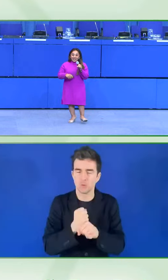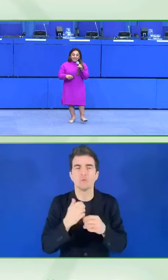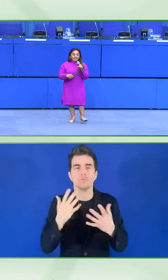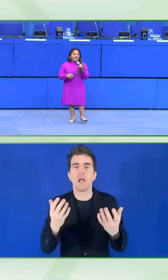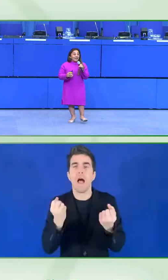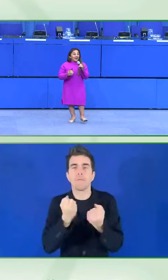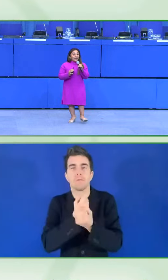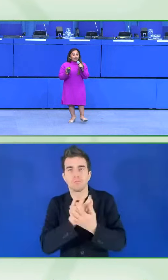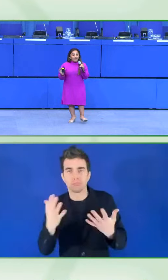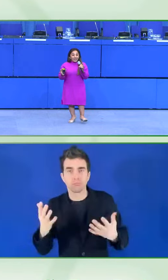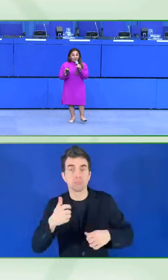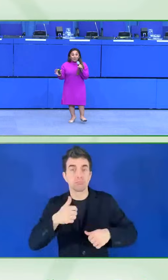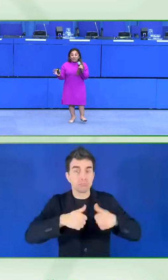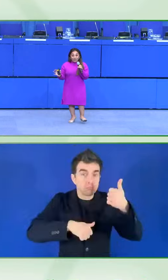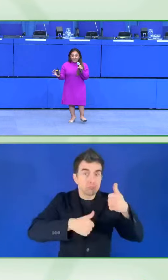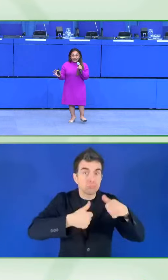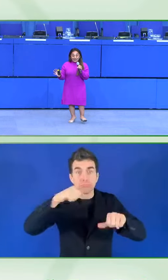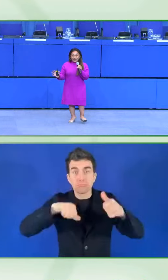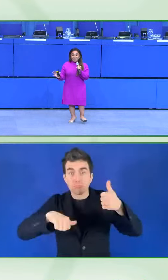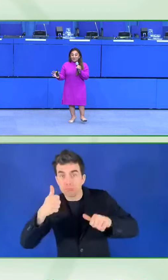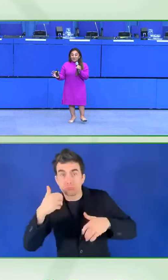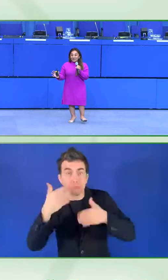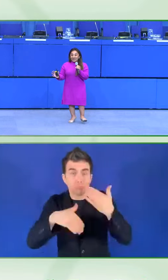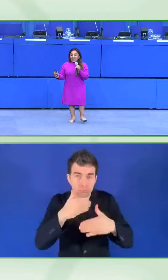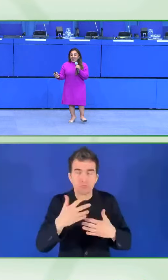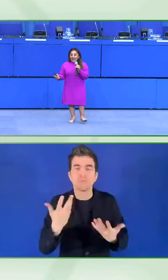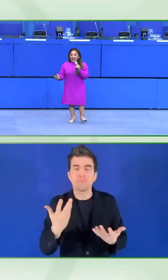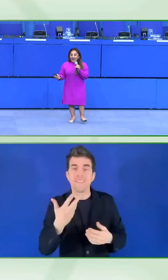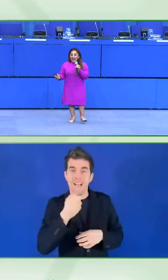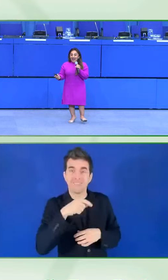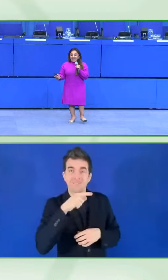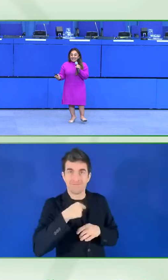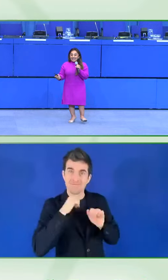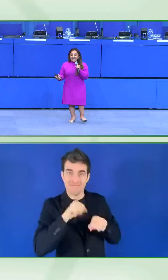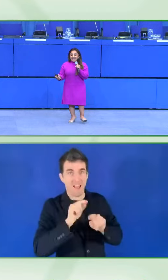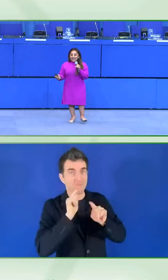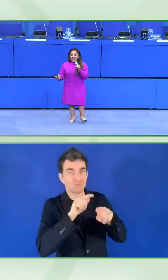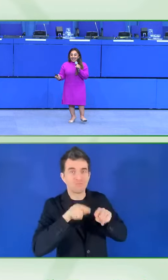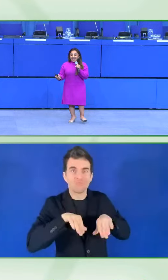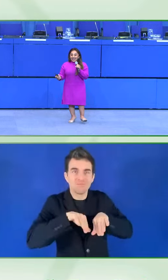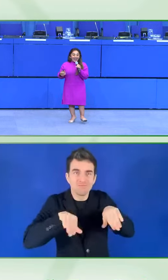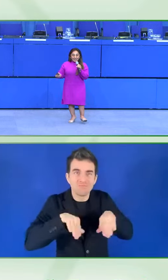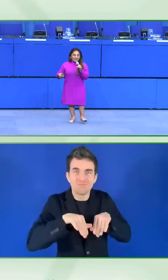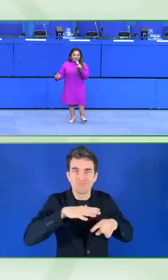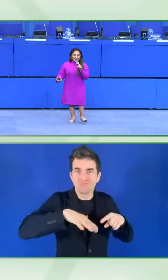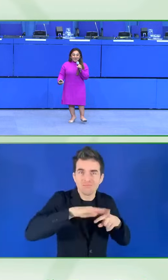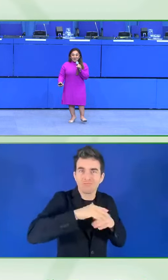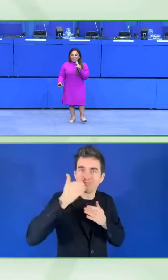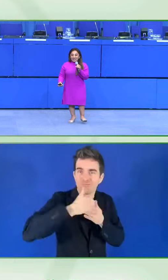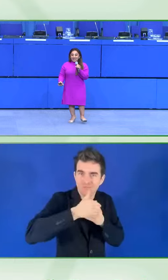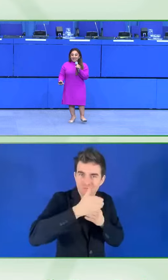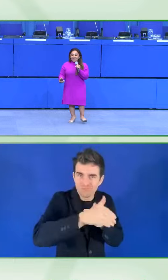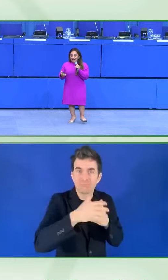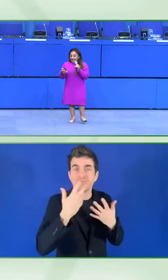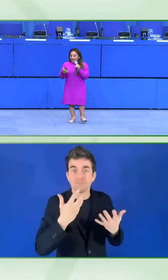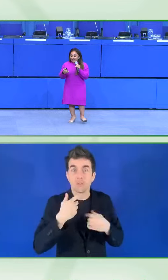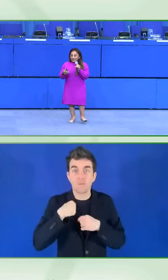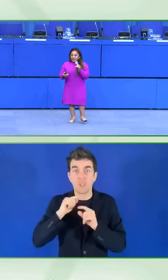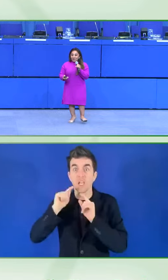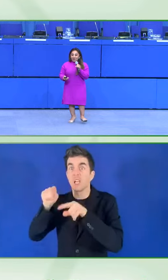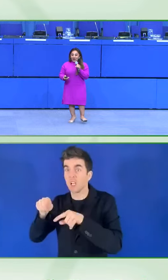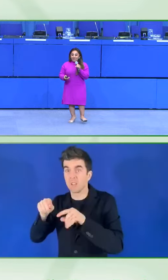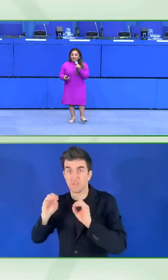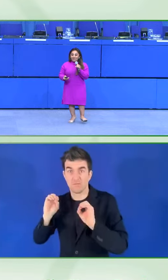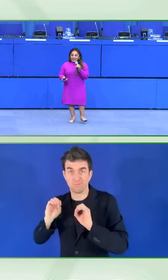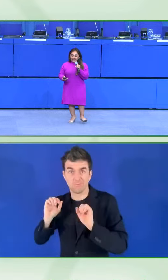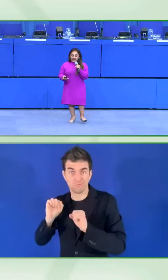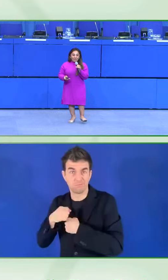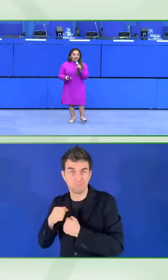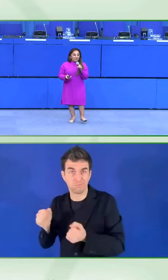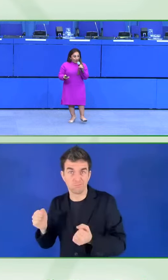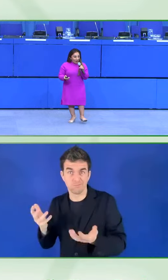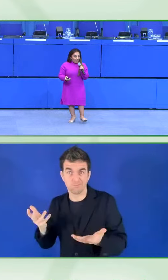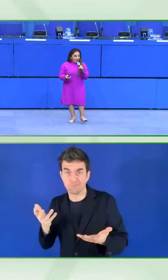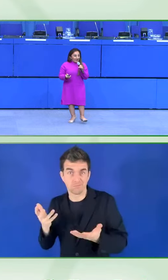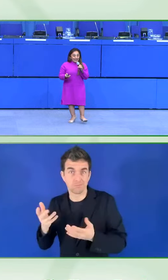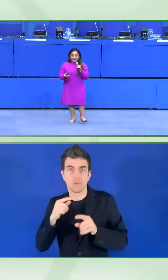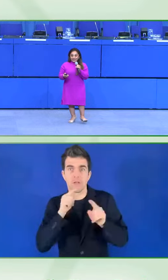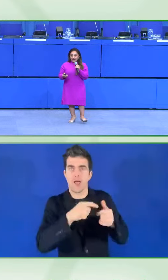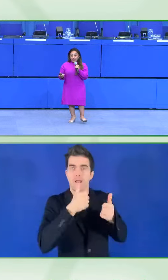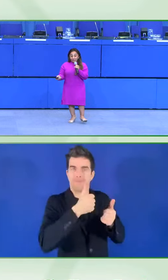big South Asian family, disability faces a further sense of stigma in my community.